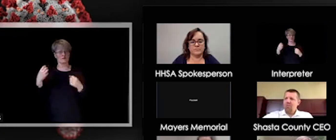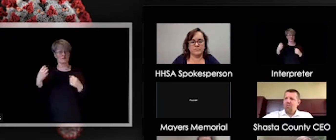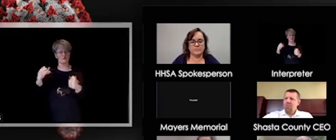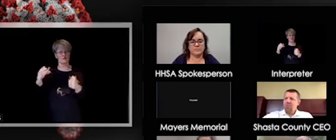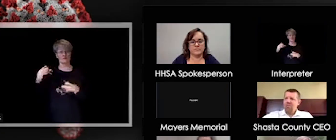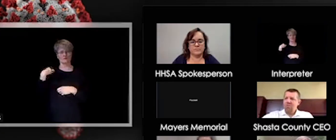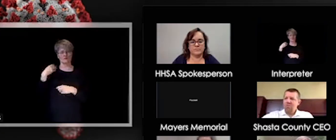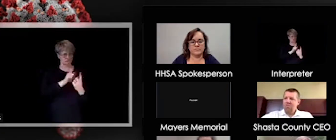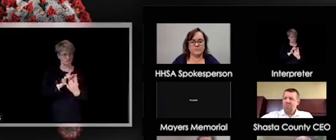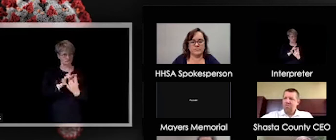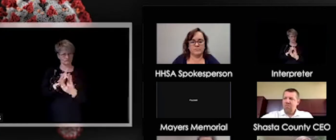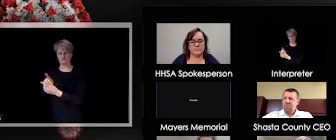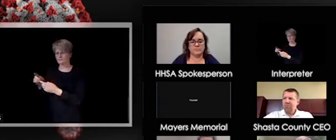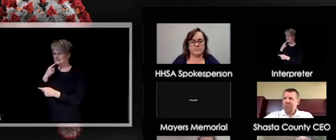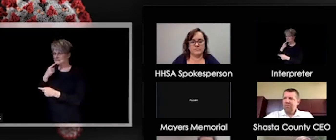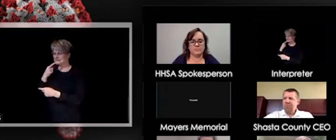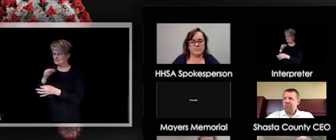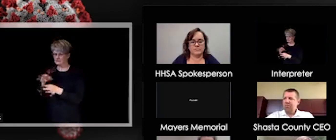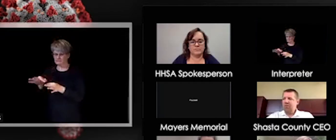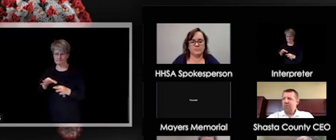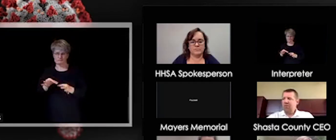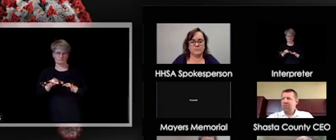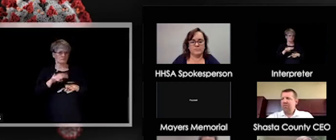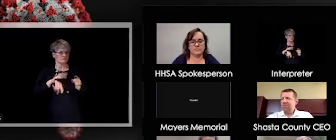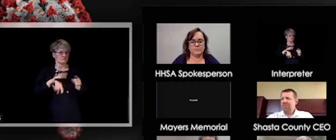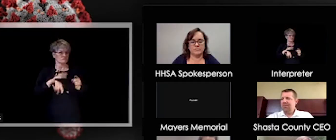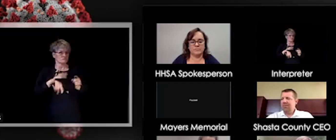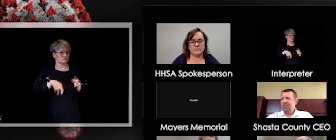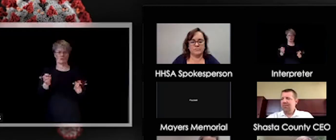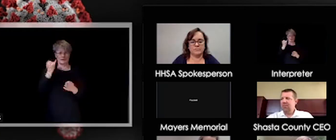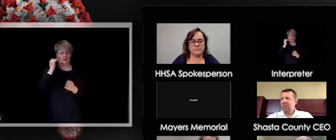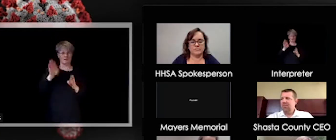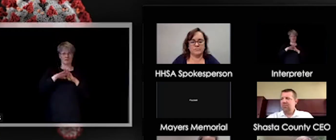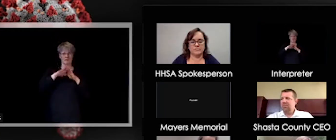consistent in that message. If they do open, they are not going to be cited. I think we’ve